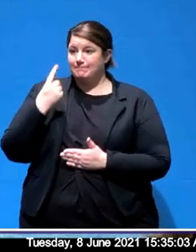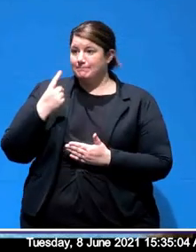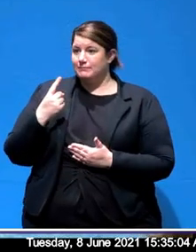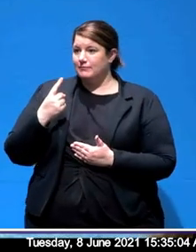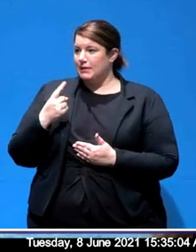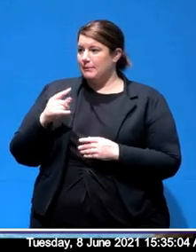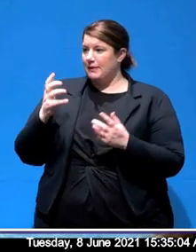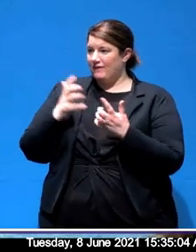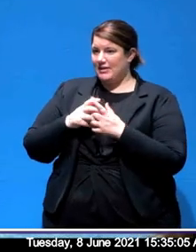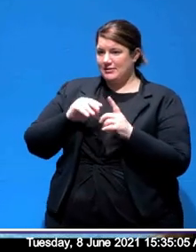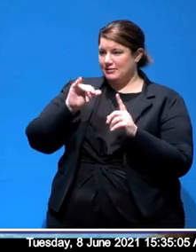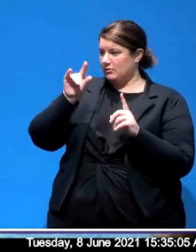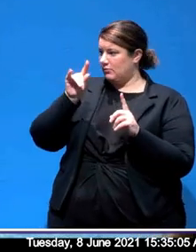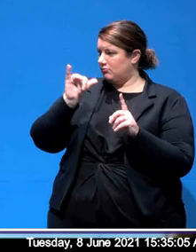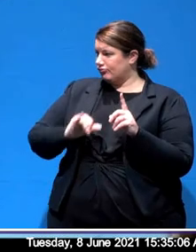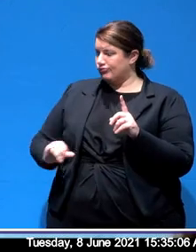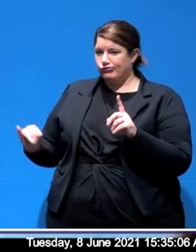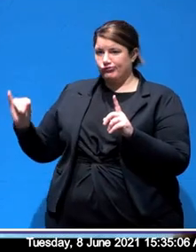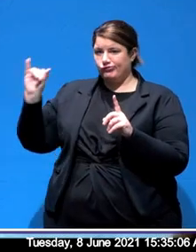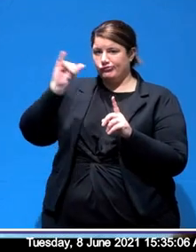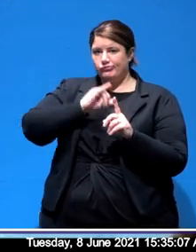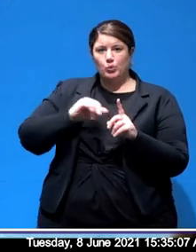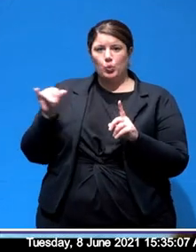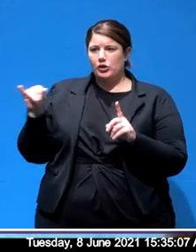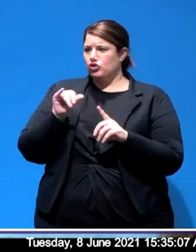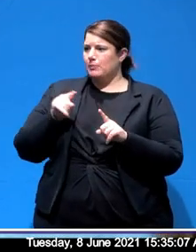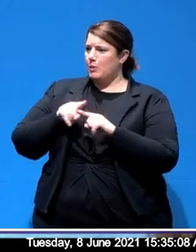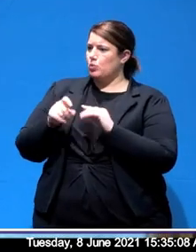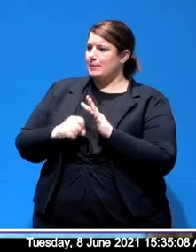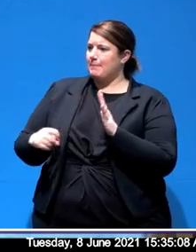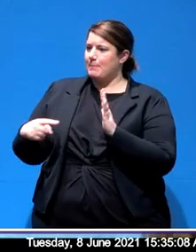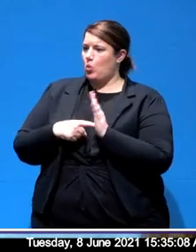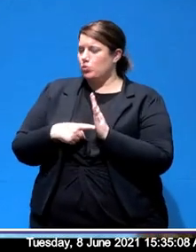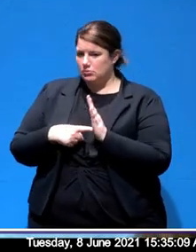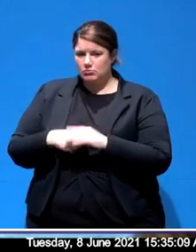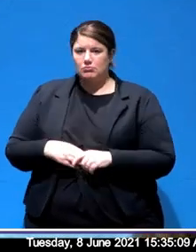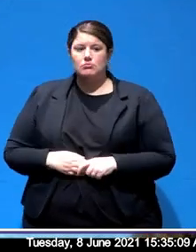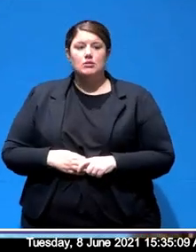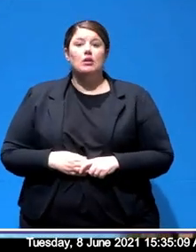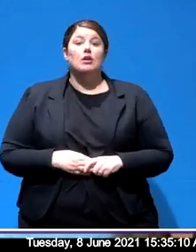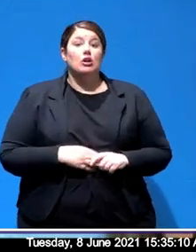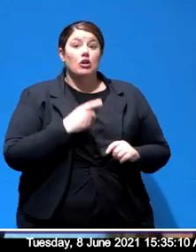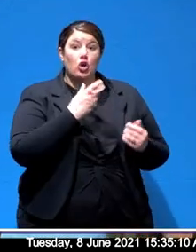categories, which one predominates? Within Accommodation Services, I would say almost always the